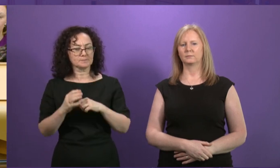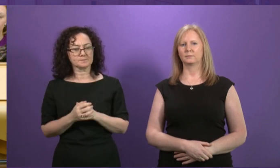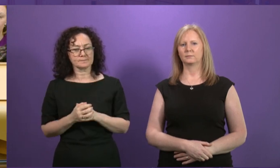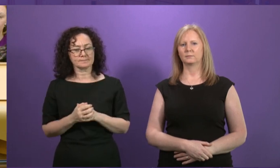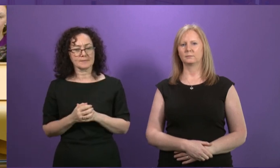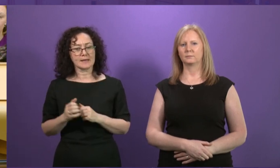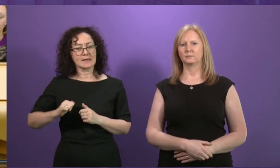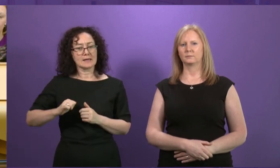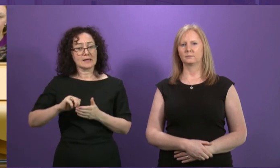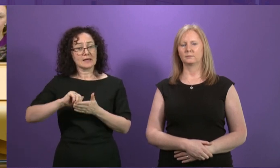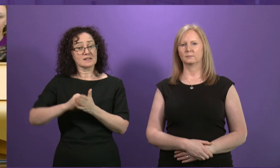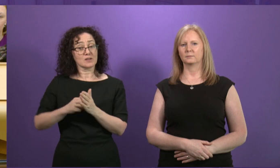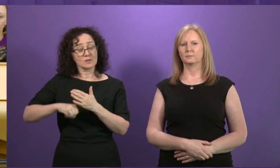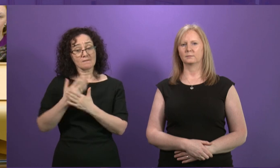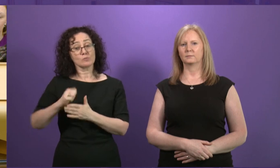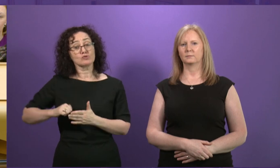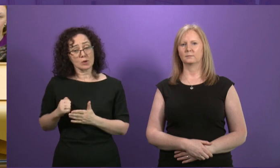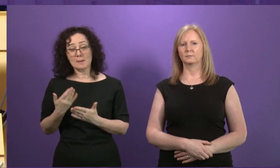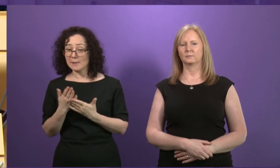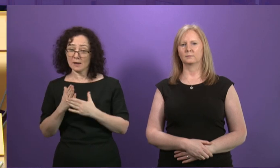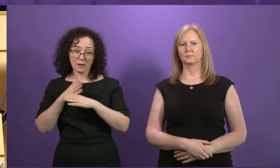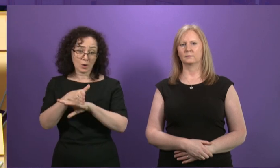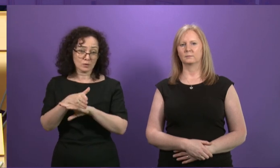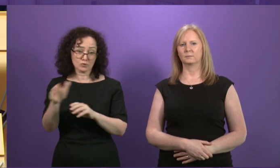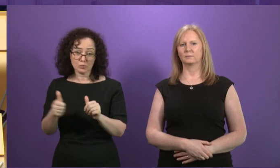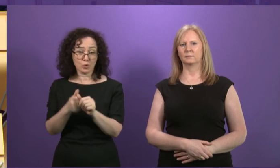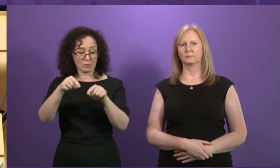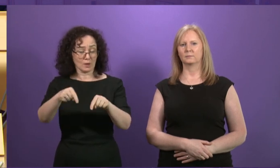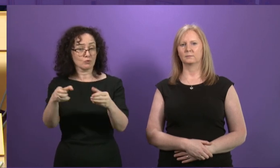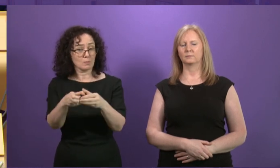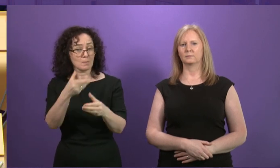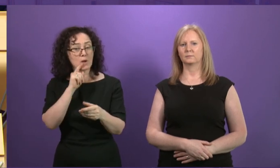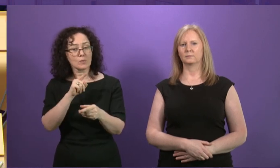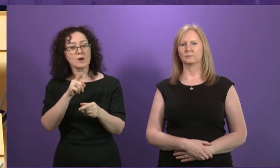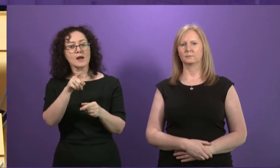hard to do that. If Jenny Marra knows of anybody who needs further assistance, she should bring